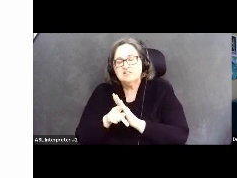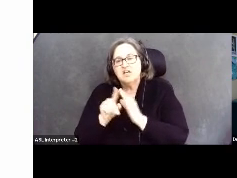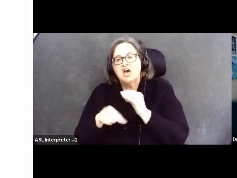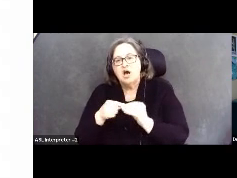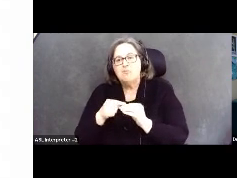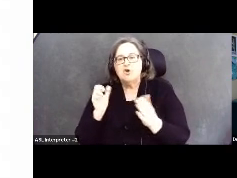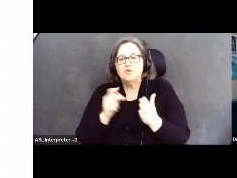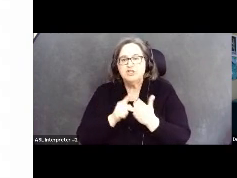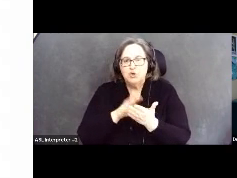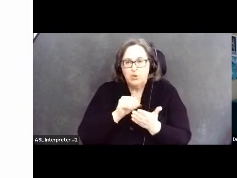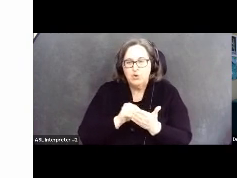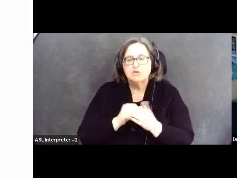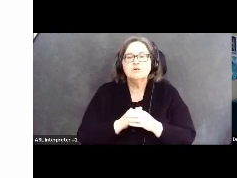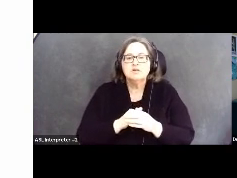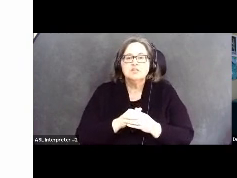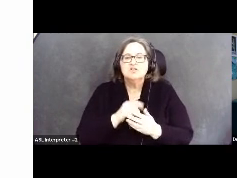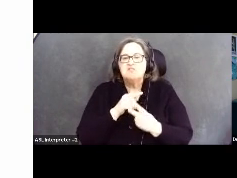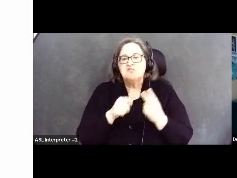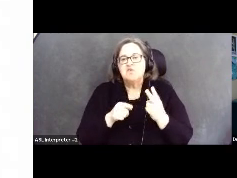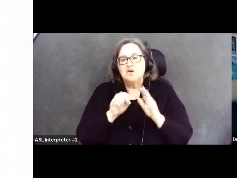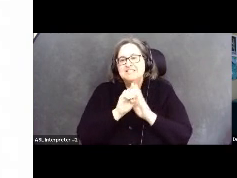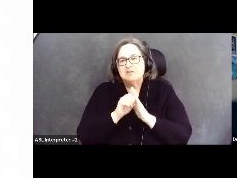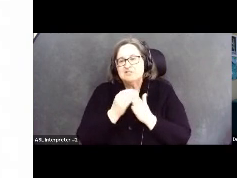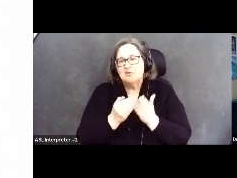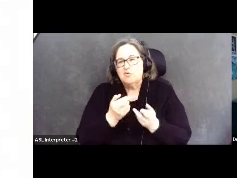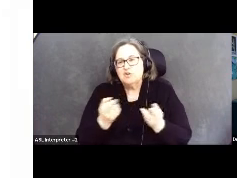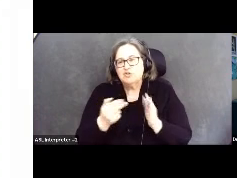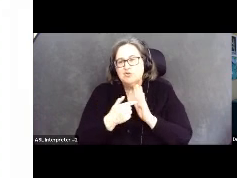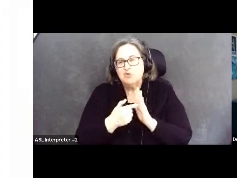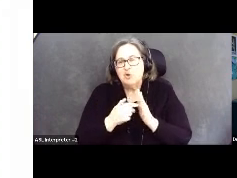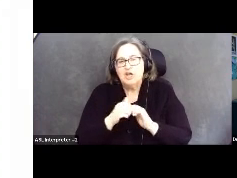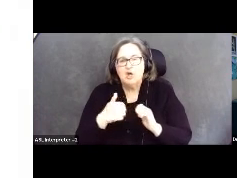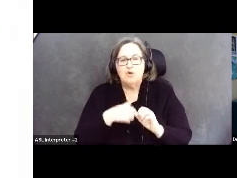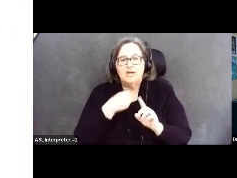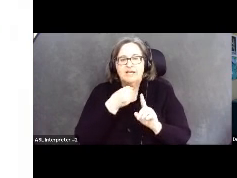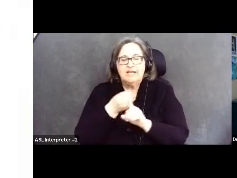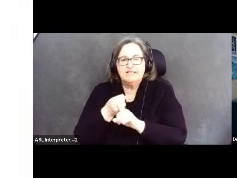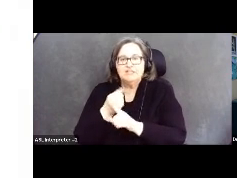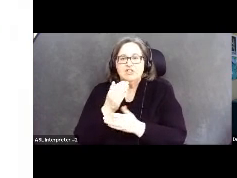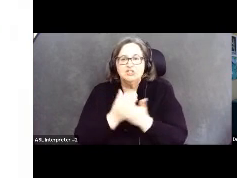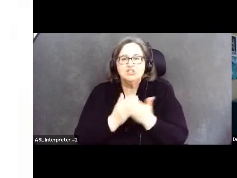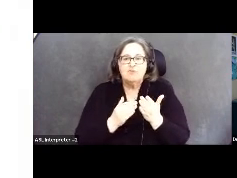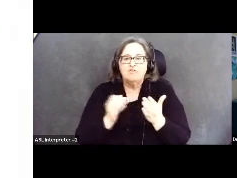examples of these resources to show you how we can hit some of the marks on Return to Learn